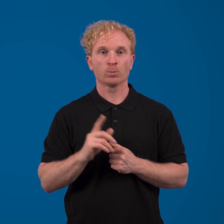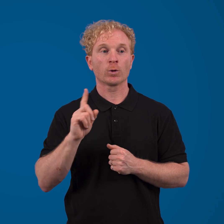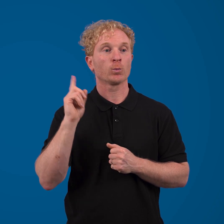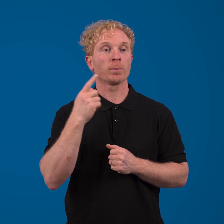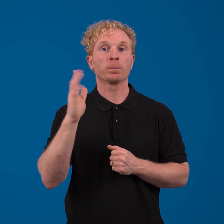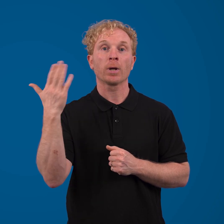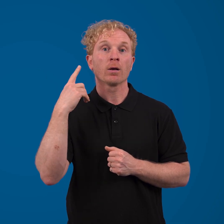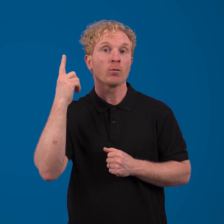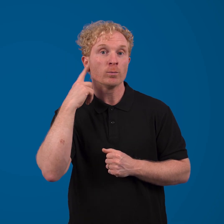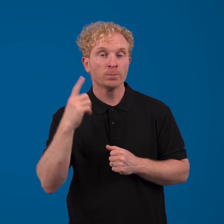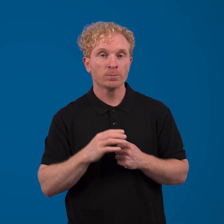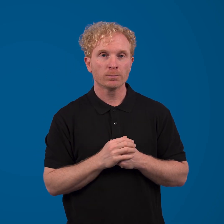What We Have Heard